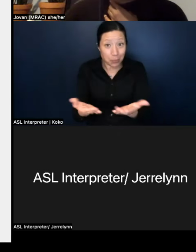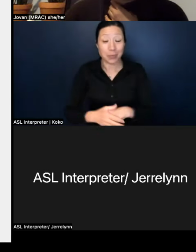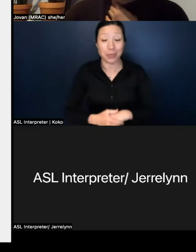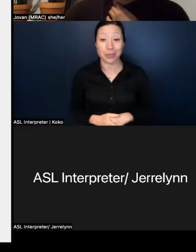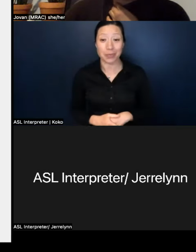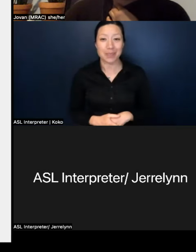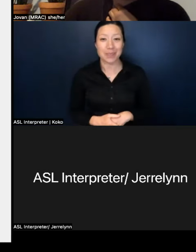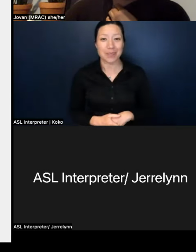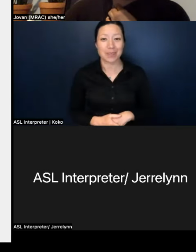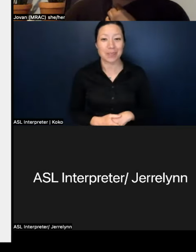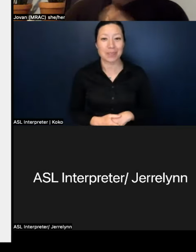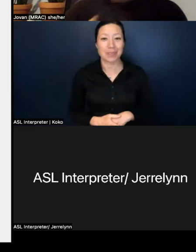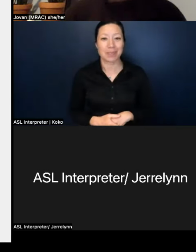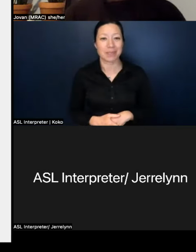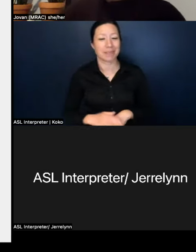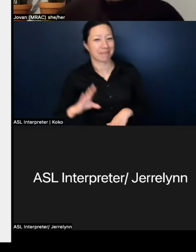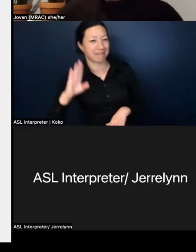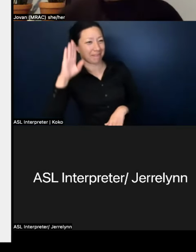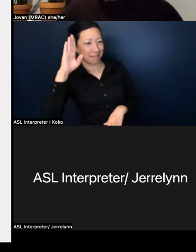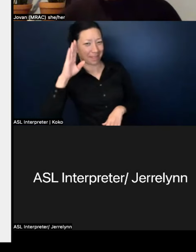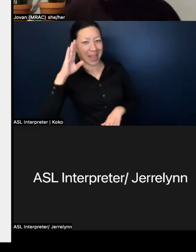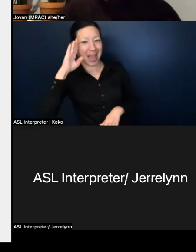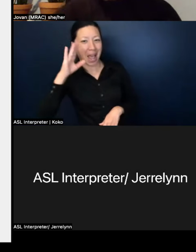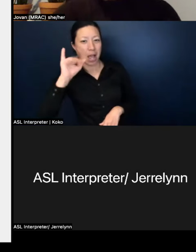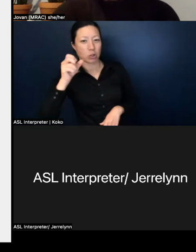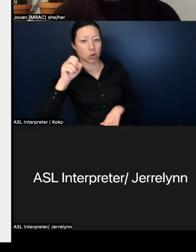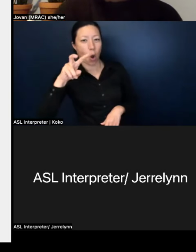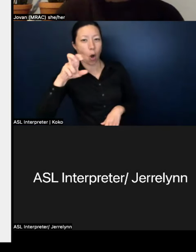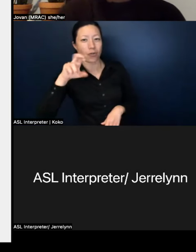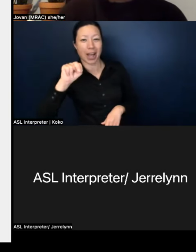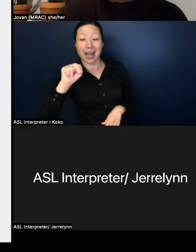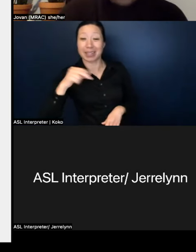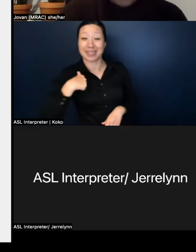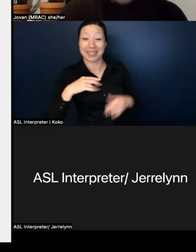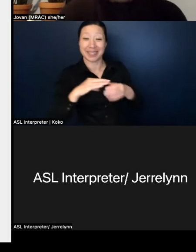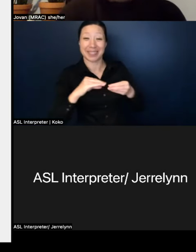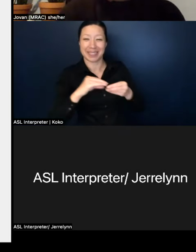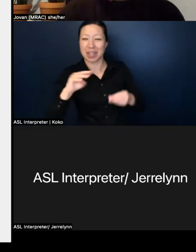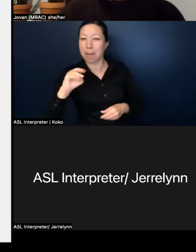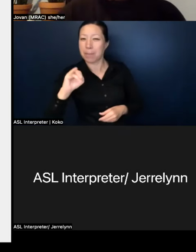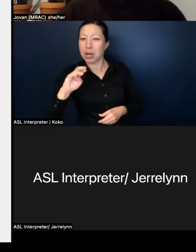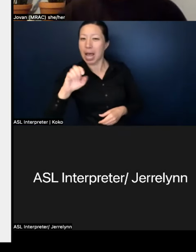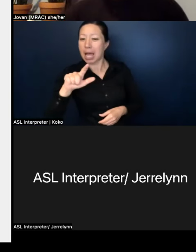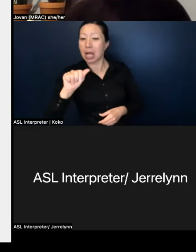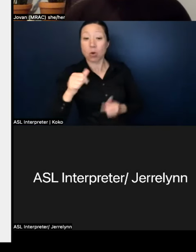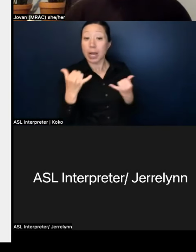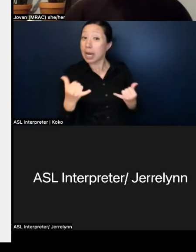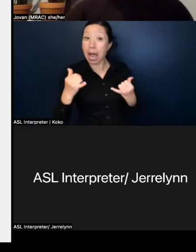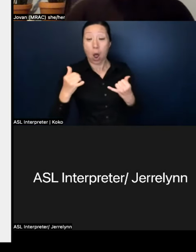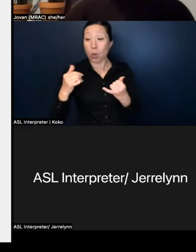[Mirella] Hi Jovan, this is Mirella. Right now there are no questions in the chat. But if anybody wants to raise their hand,